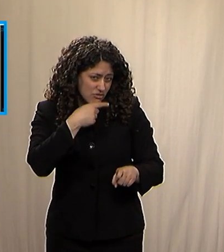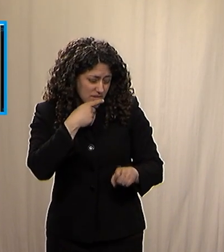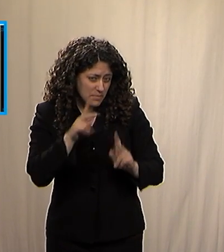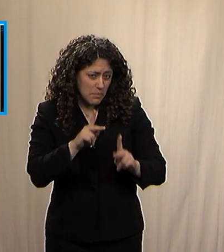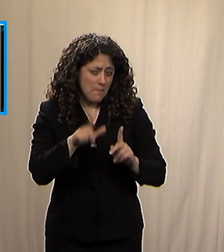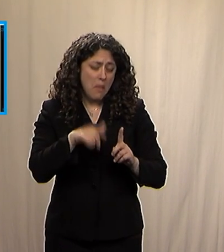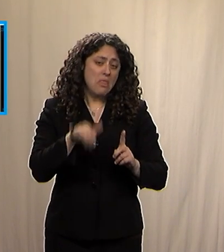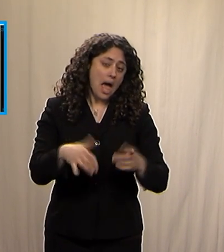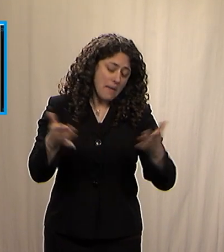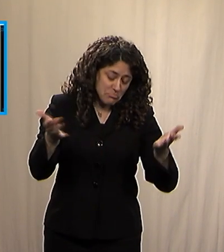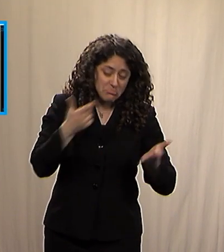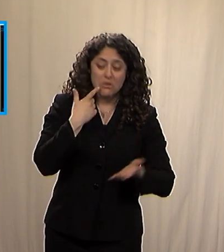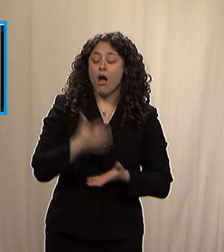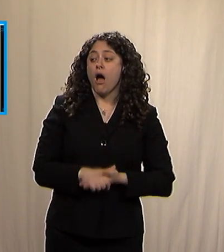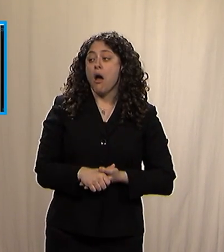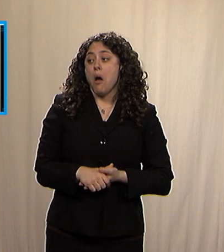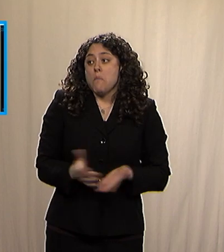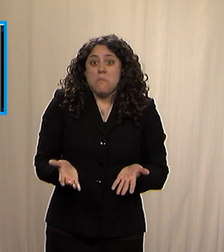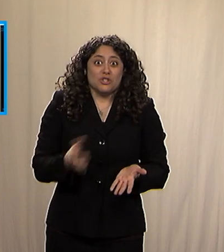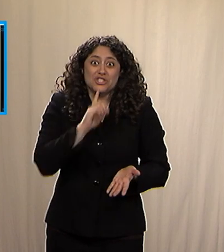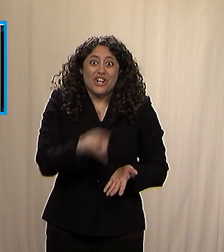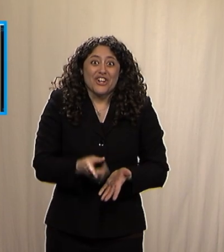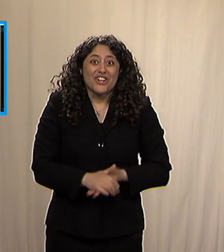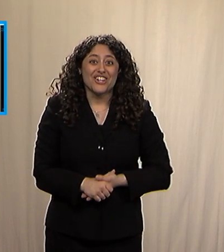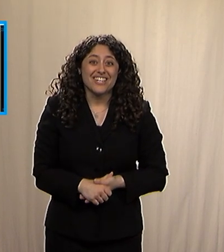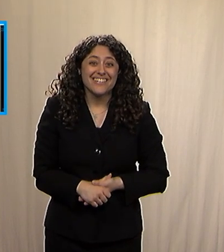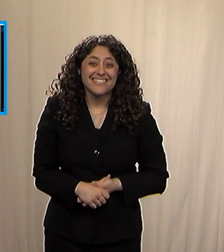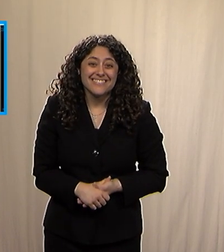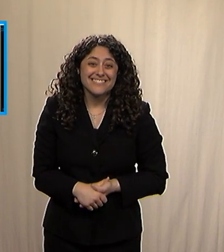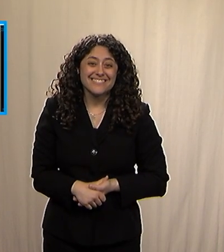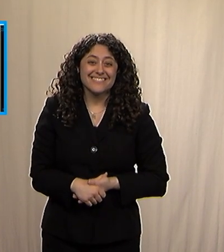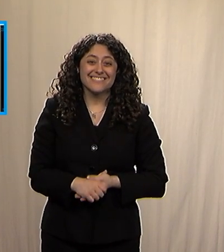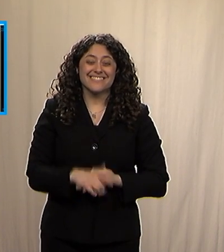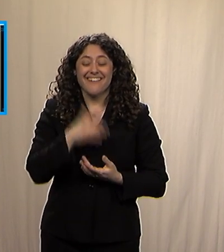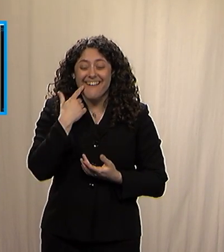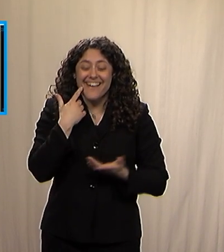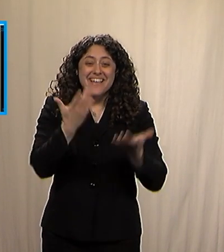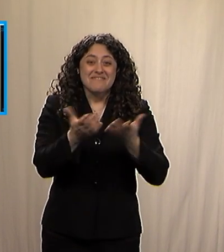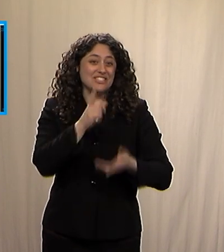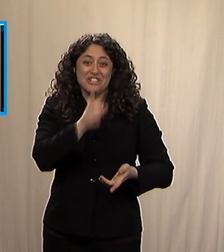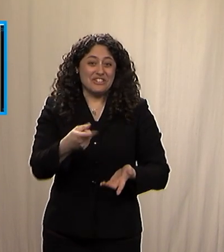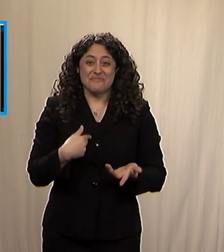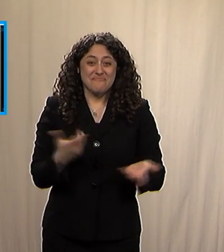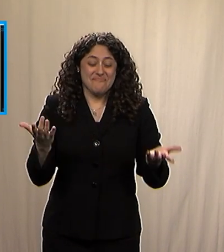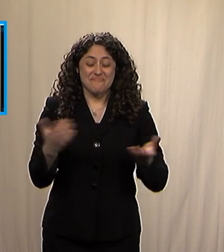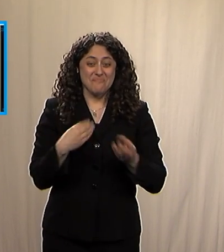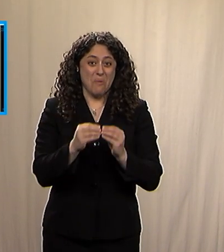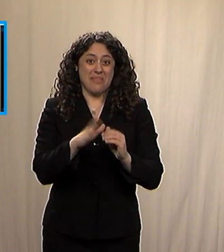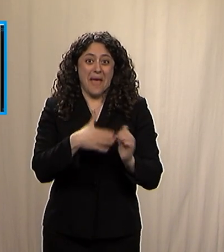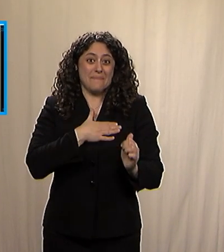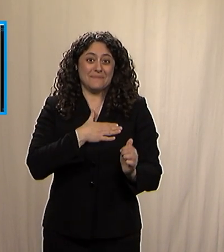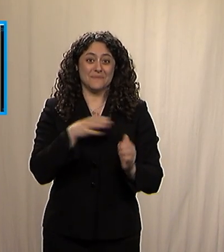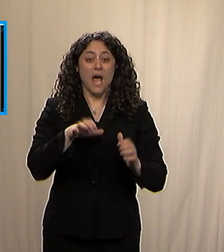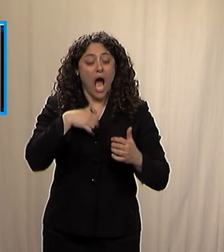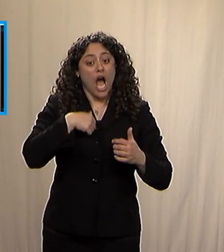Sure.